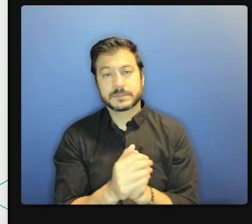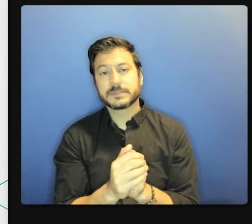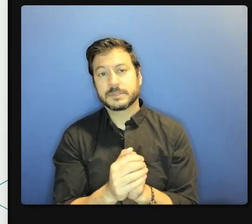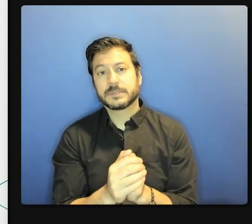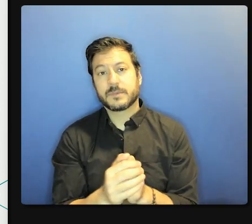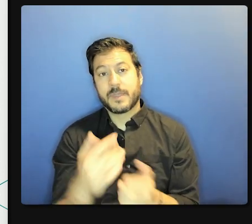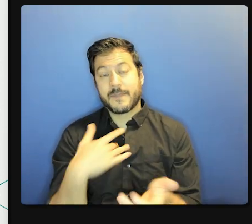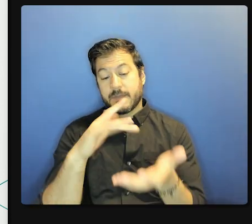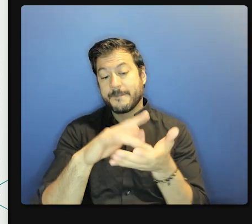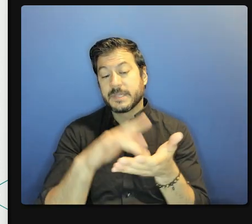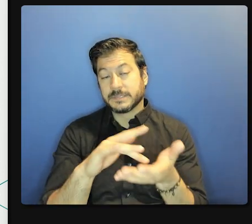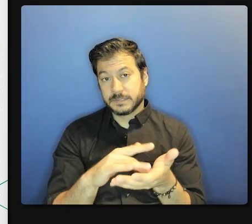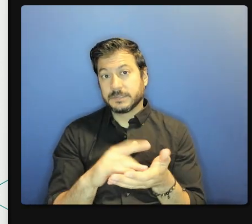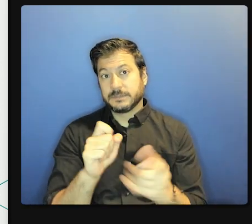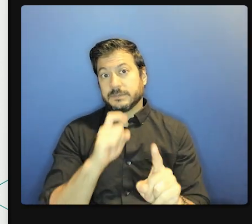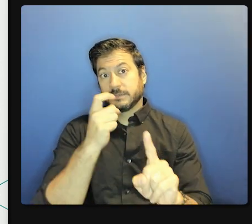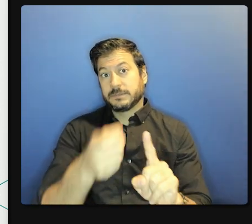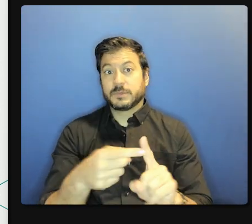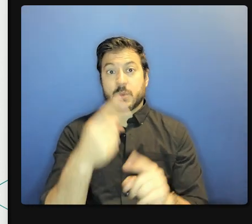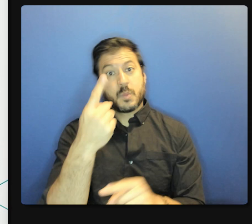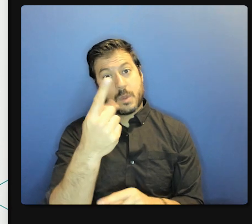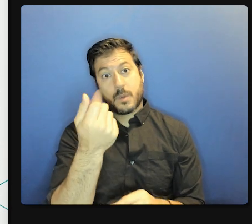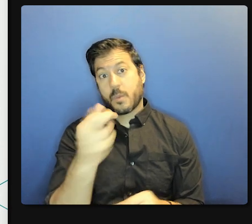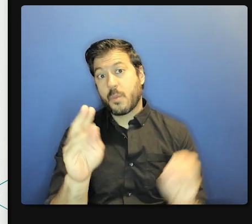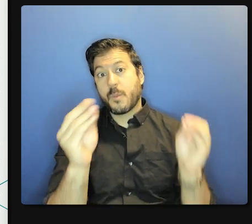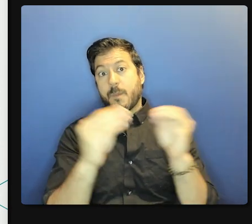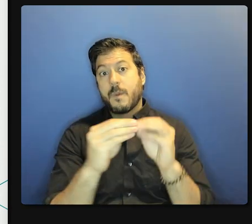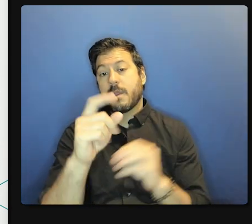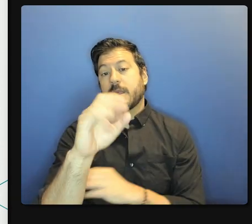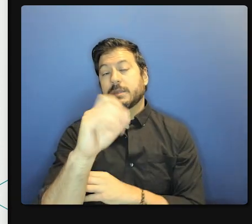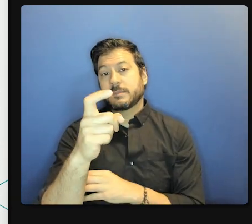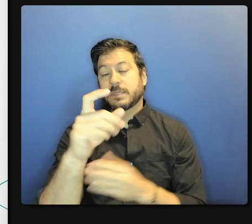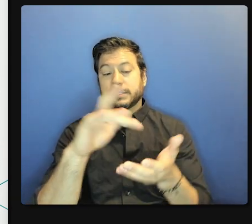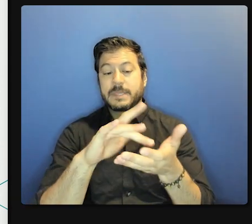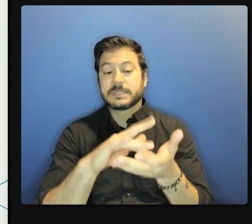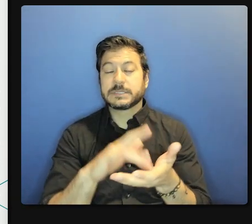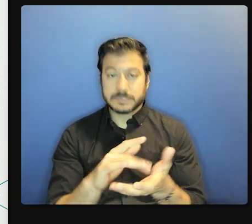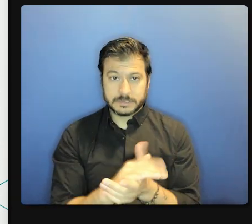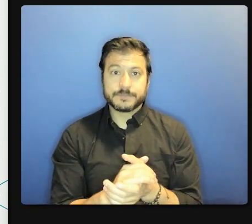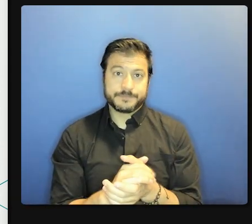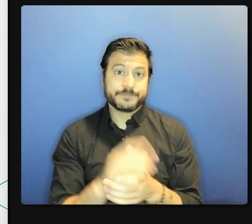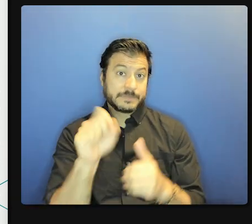First off we've got buttons which can be assigned to one or more Xbox buttons.